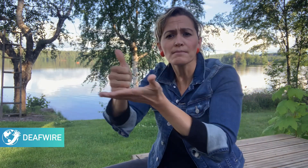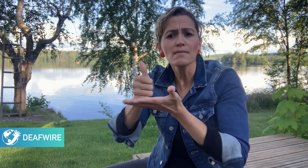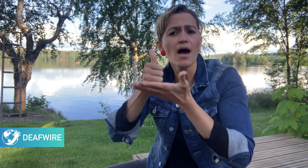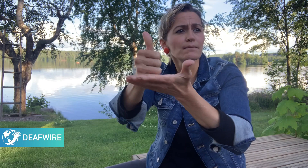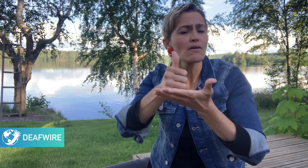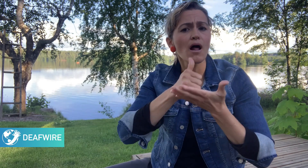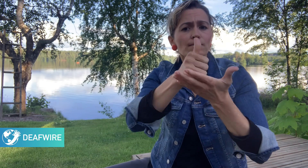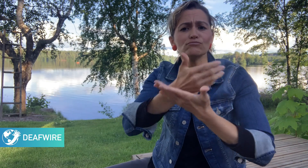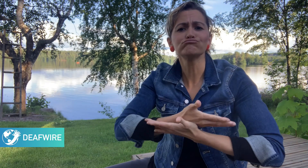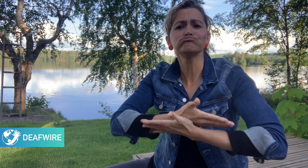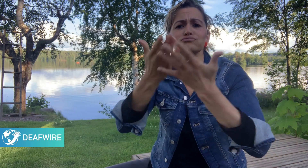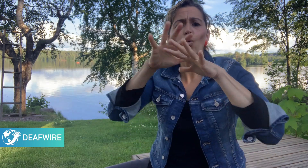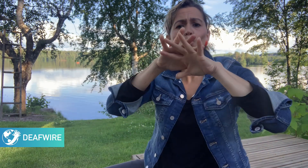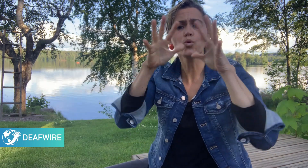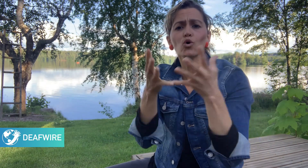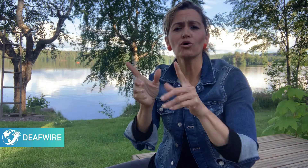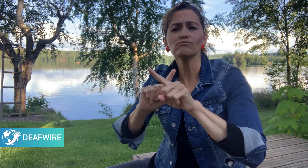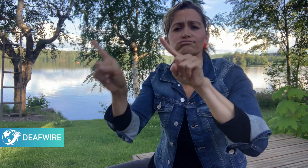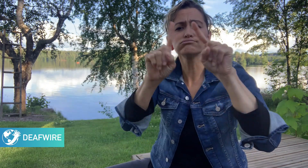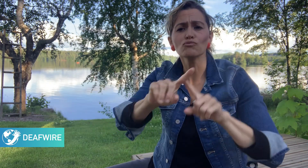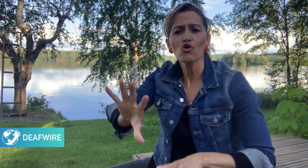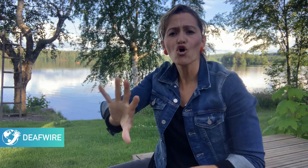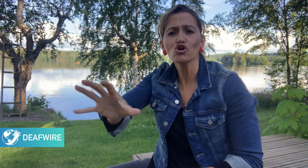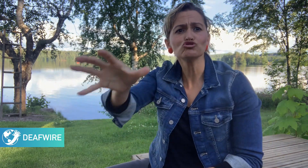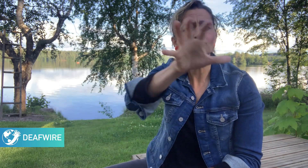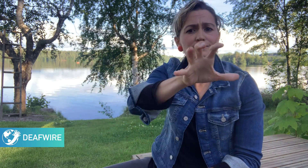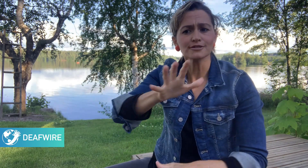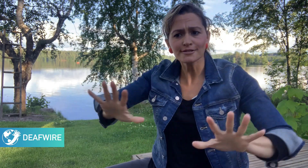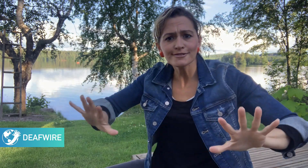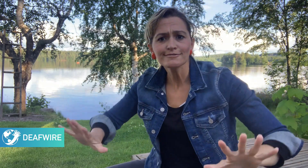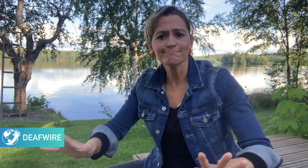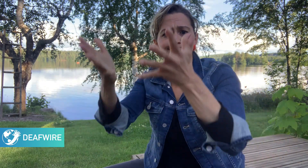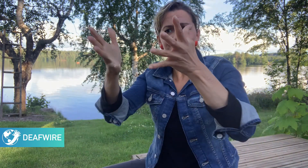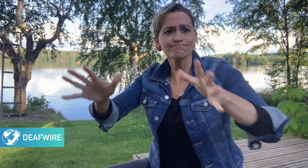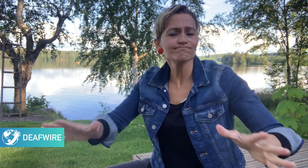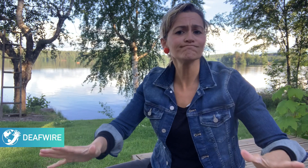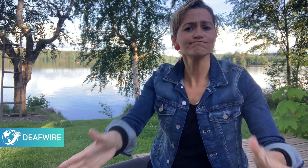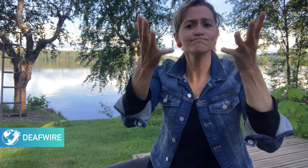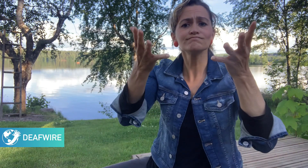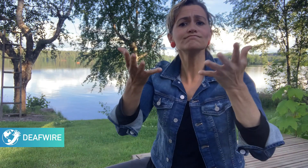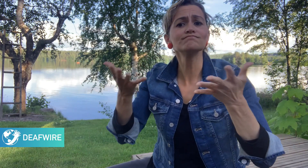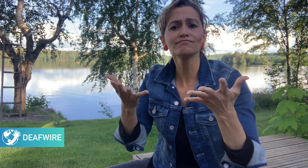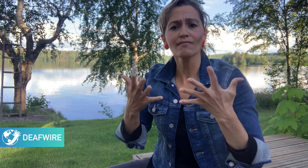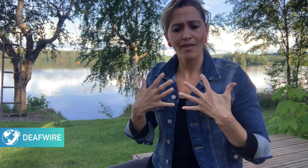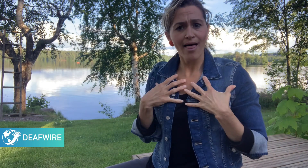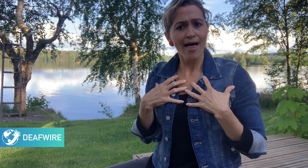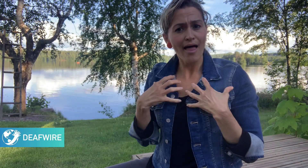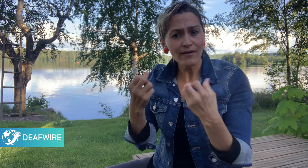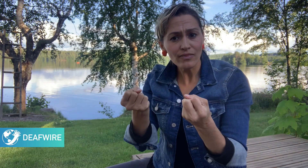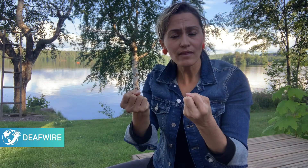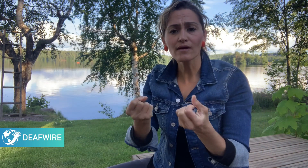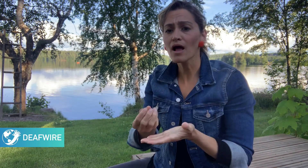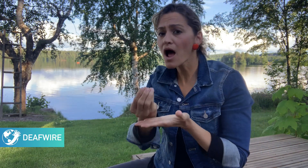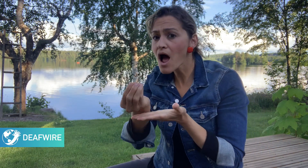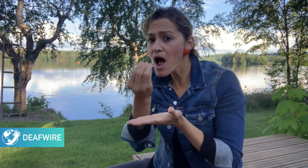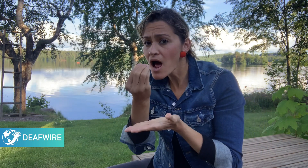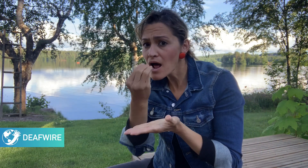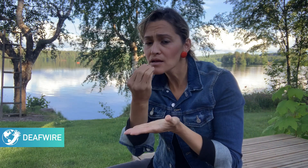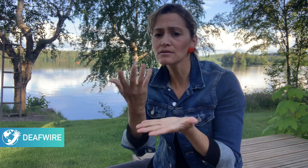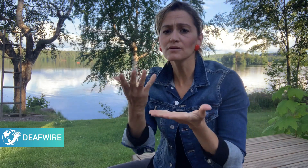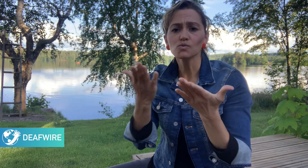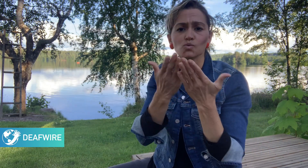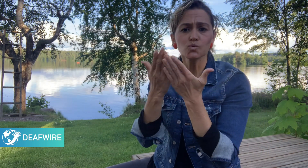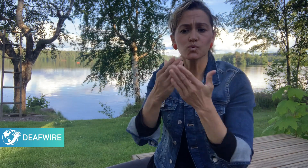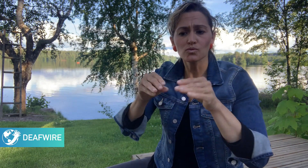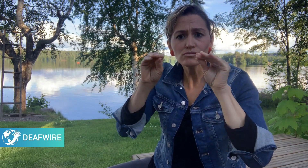countries improve the health, nutrition, education, and general